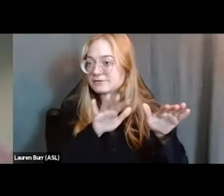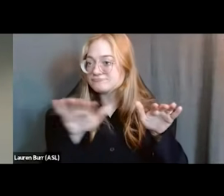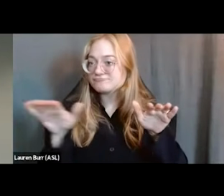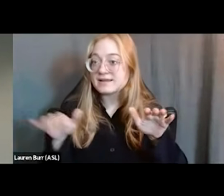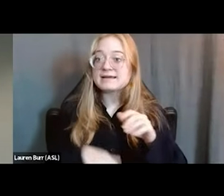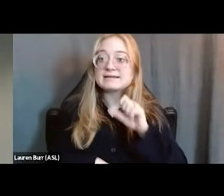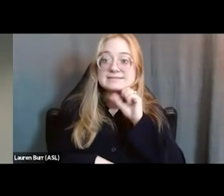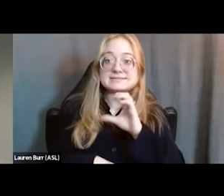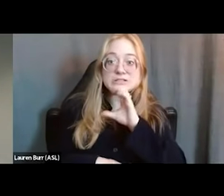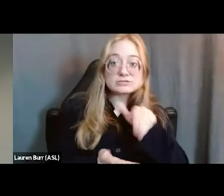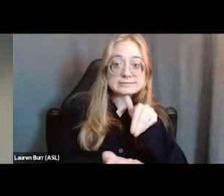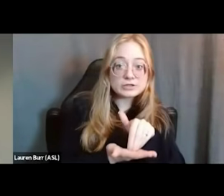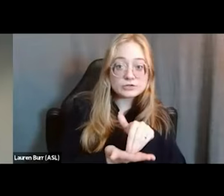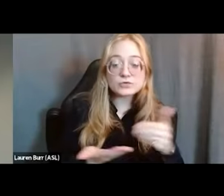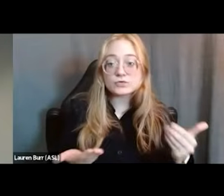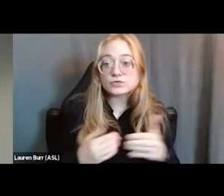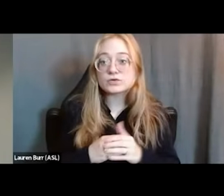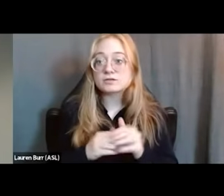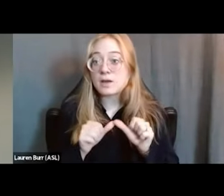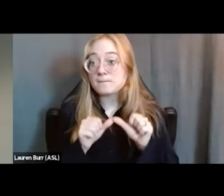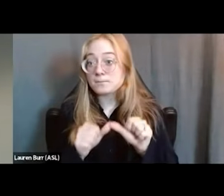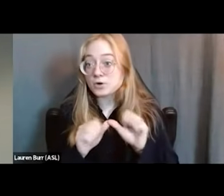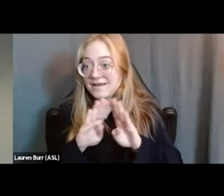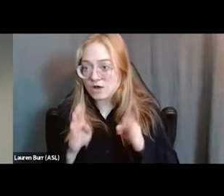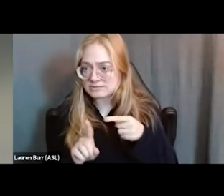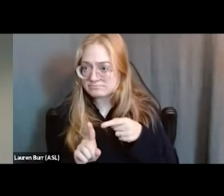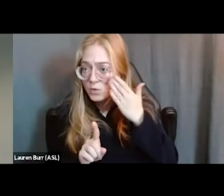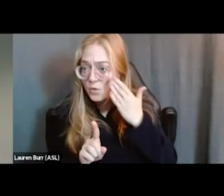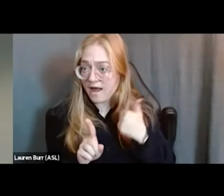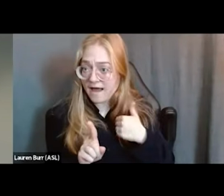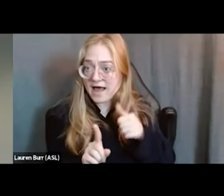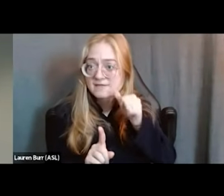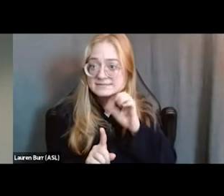Do your clients and permanent supportive housing know about these senior centers? Can we build out a relationship